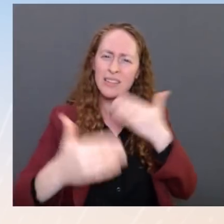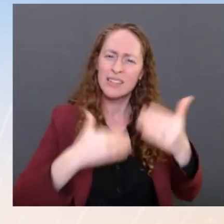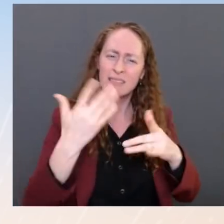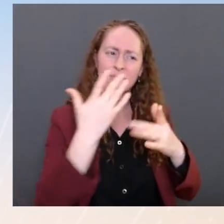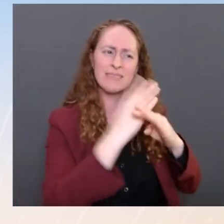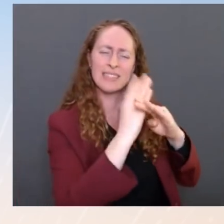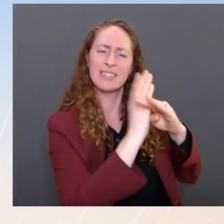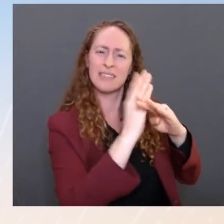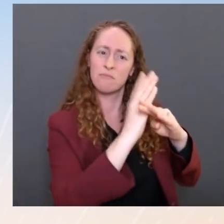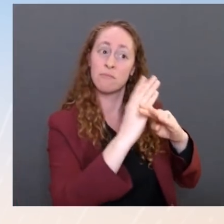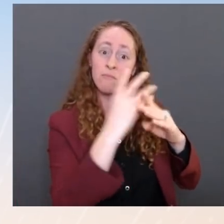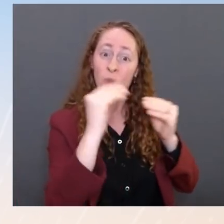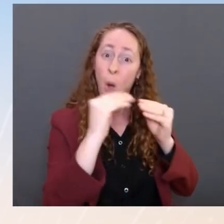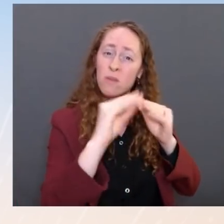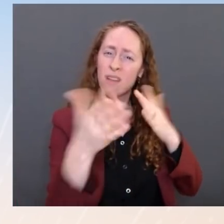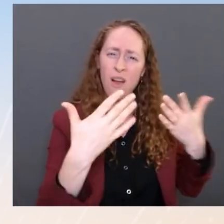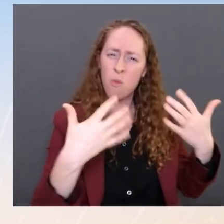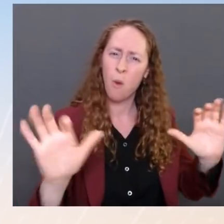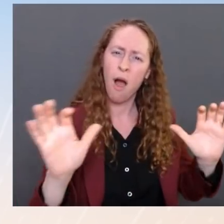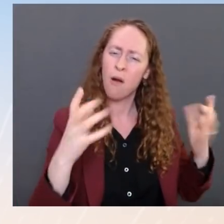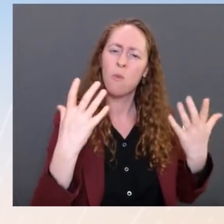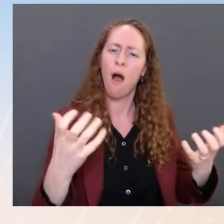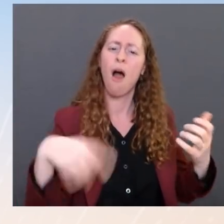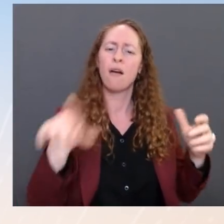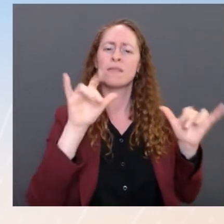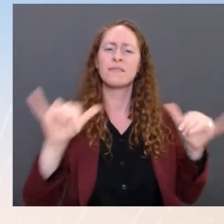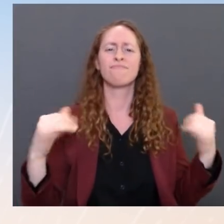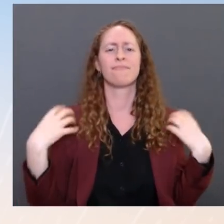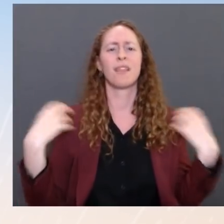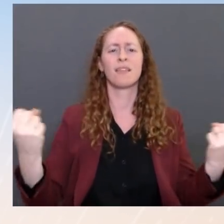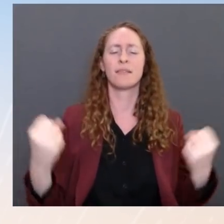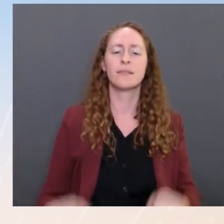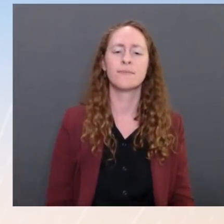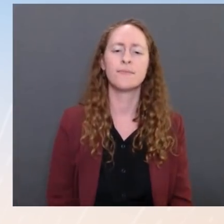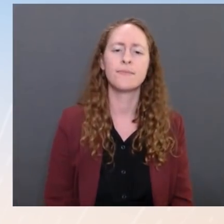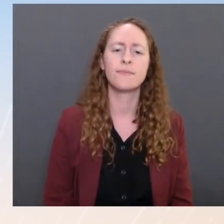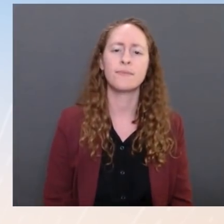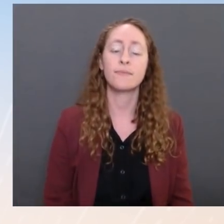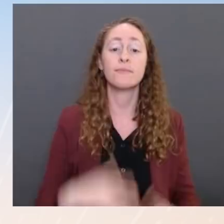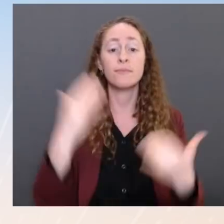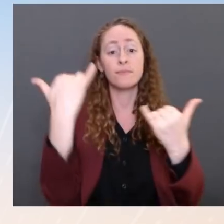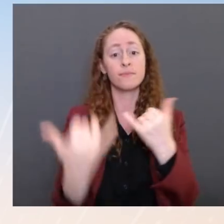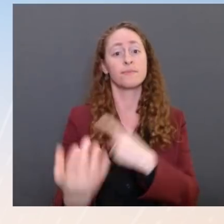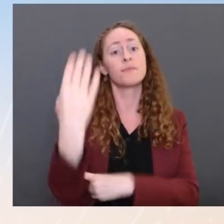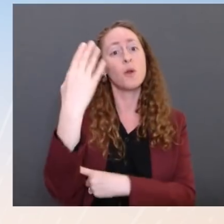Today's summit highlighted American leadership in action. Together with our co-hosting nations, we --